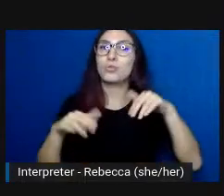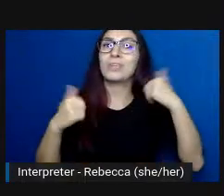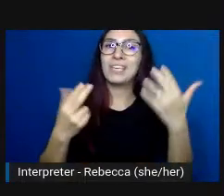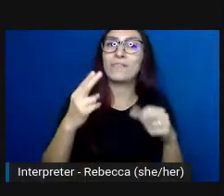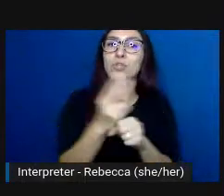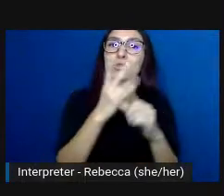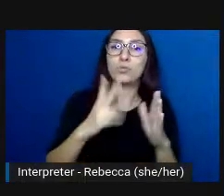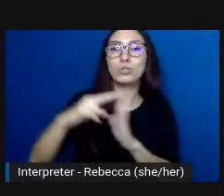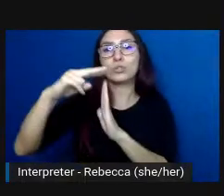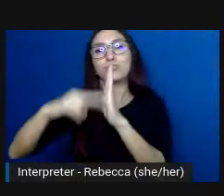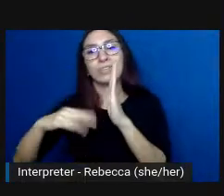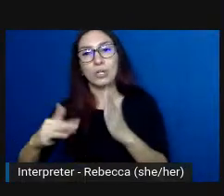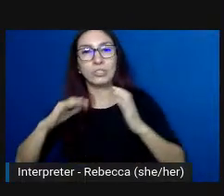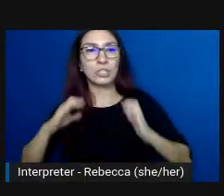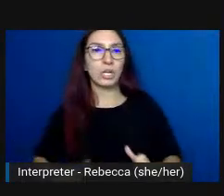people who come to consume Voort content.